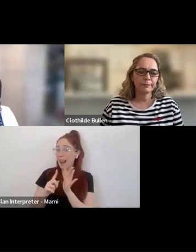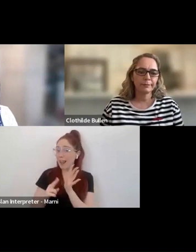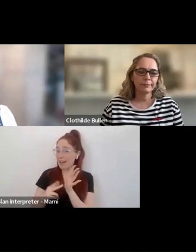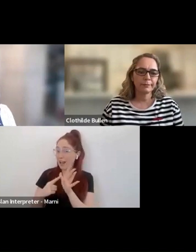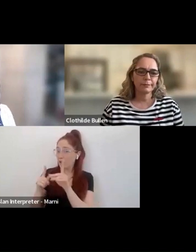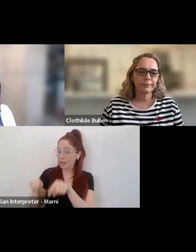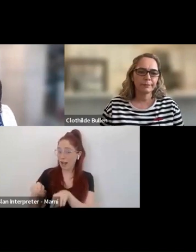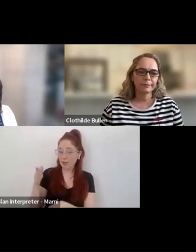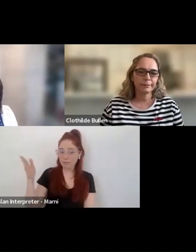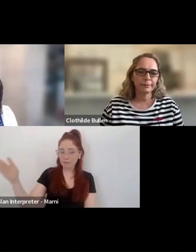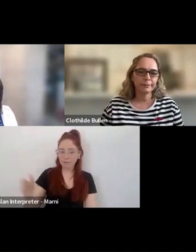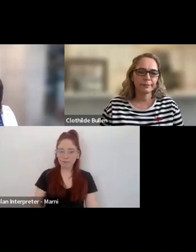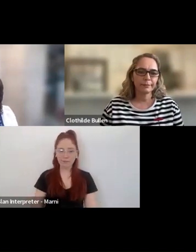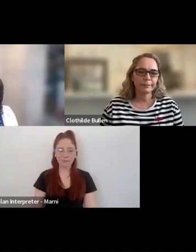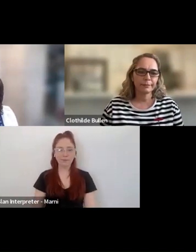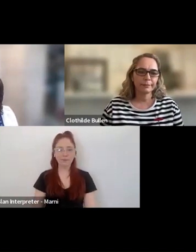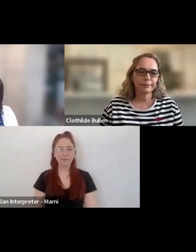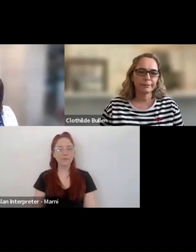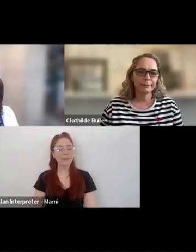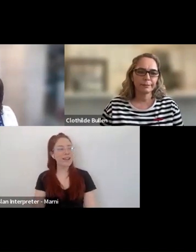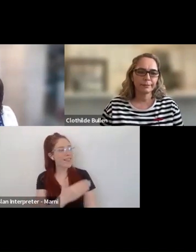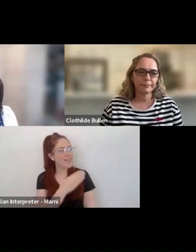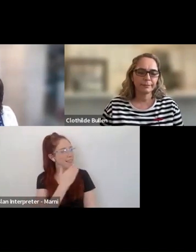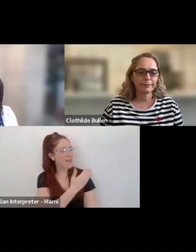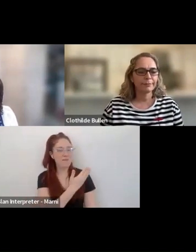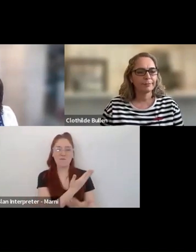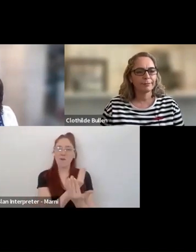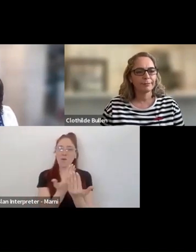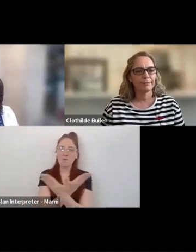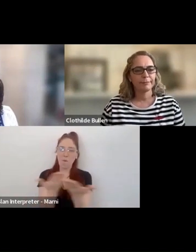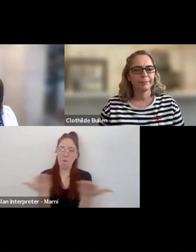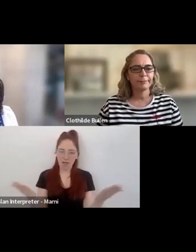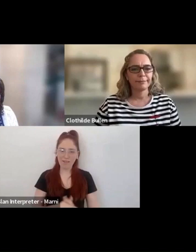Thank you so much, Adelaide, and welcome everyone. I'd also like